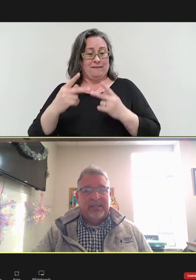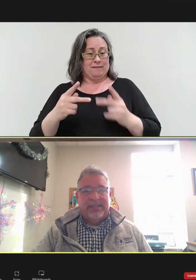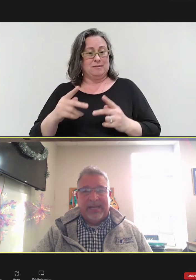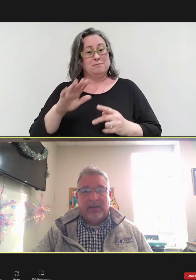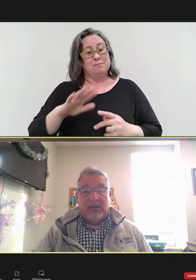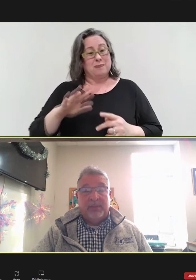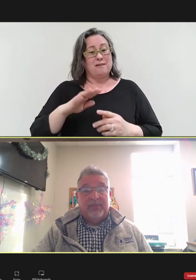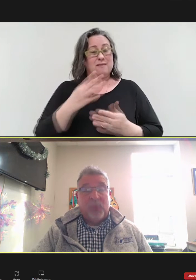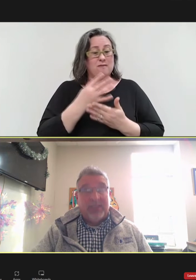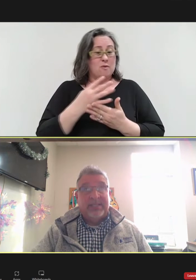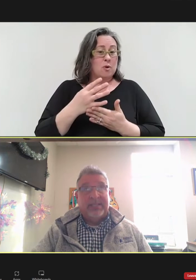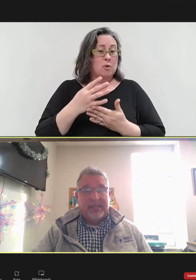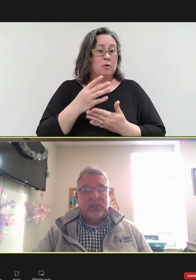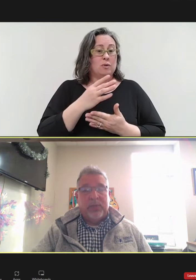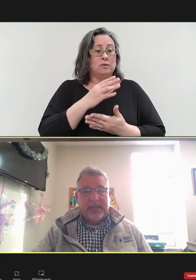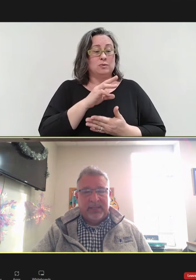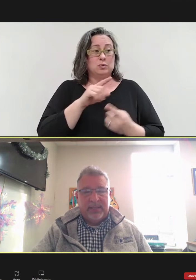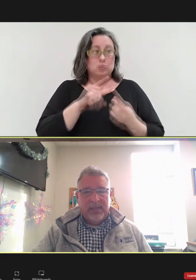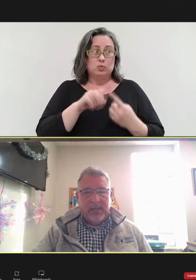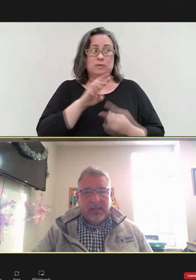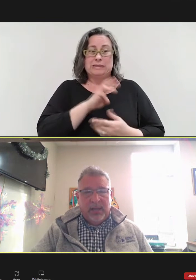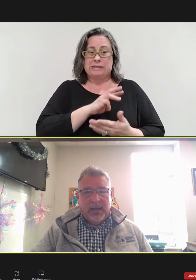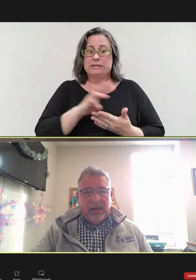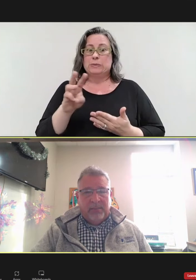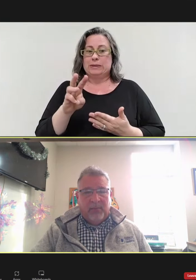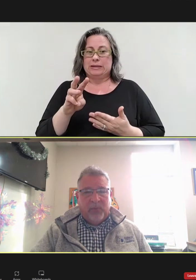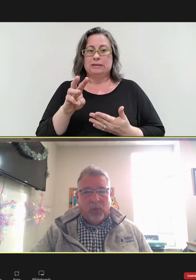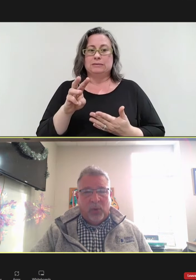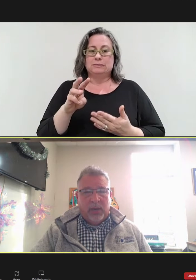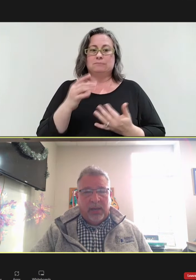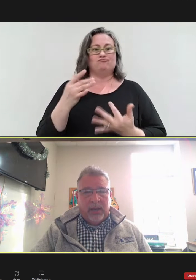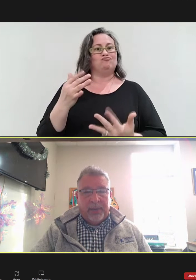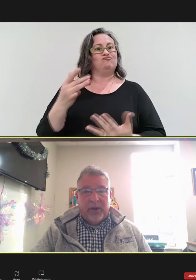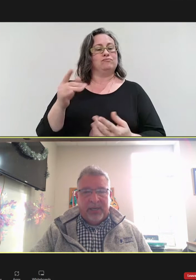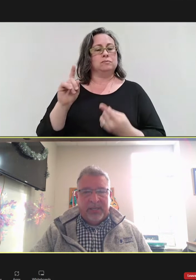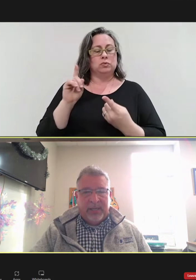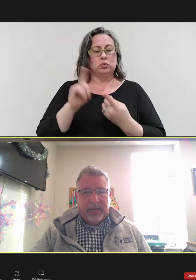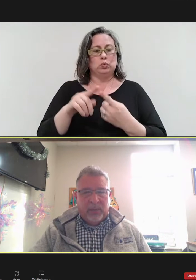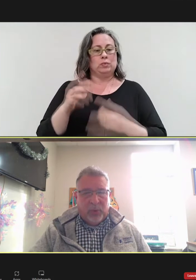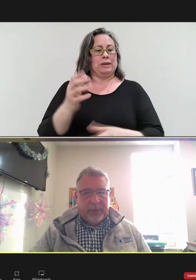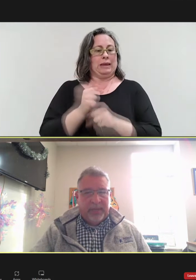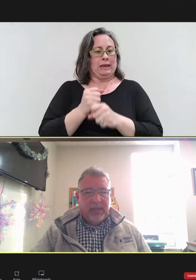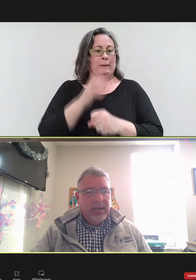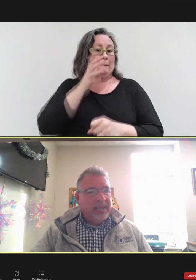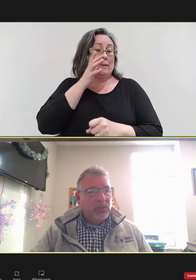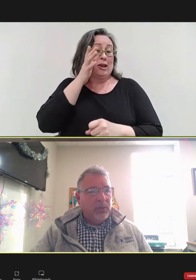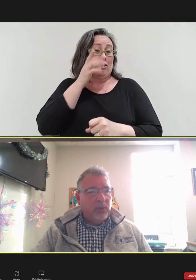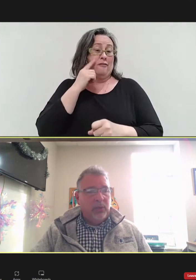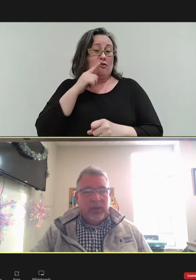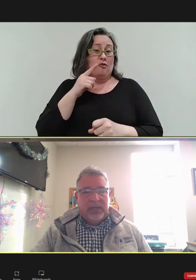sixty -- four to six weeks for a parent to get an appointment. And so, we really wanted